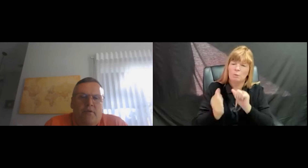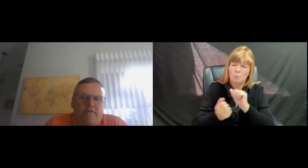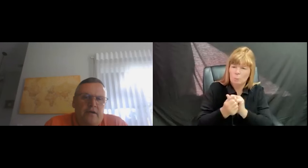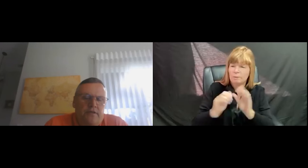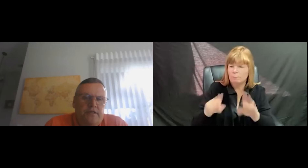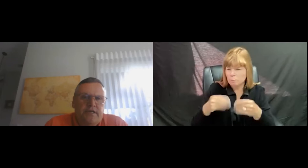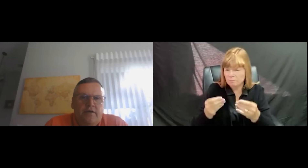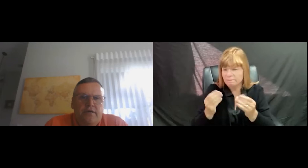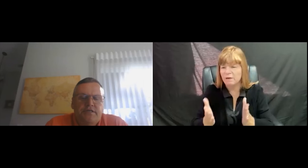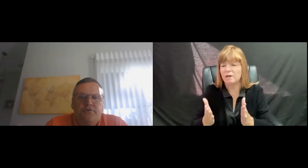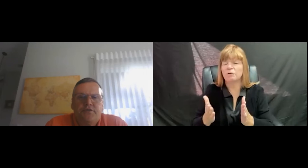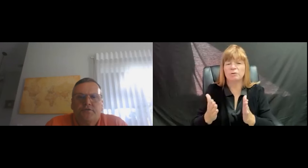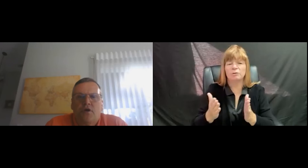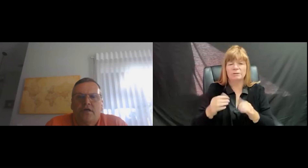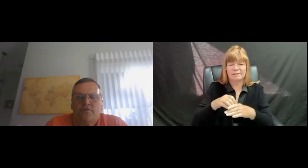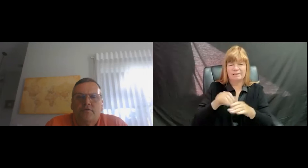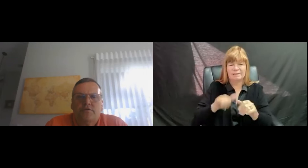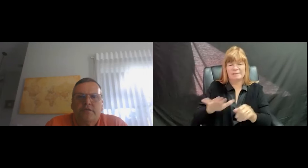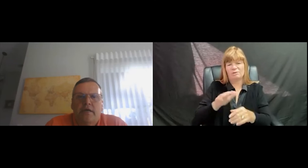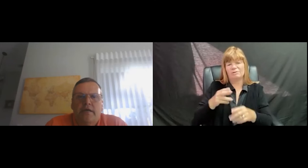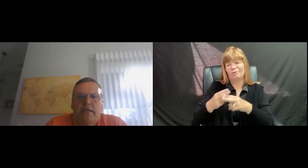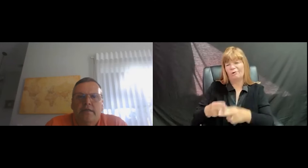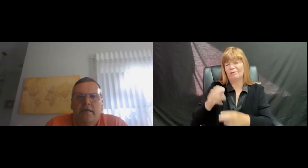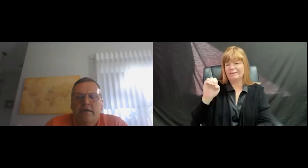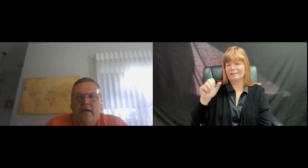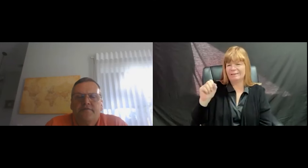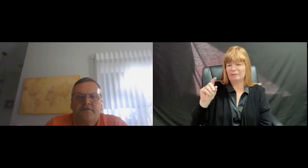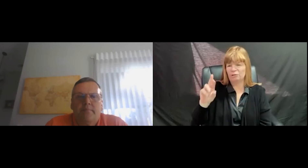provider in this area's Easter seals crossroads and then they have some